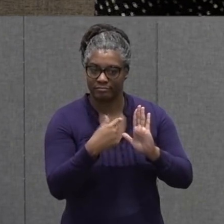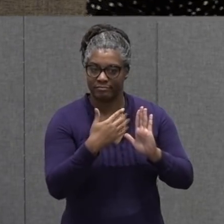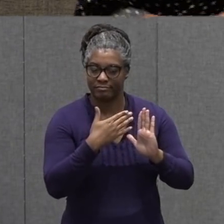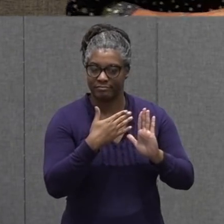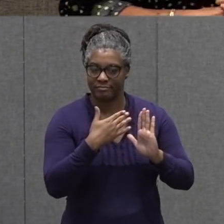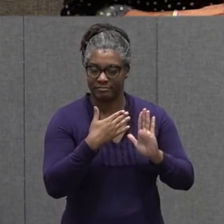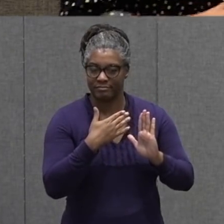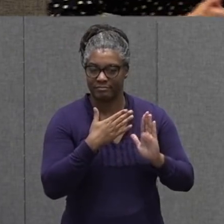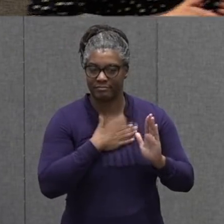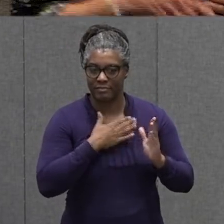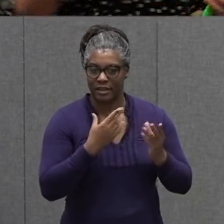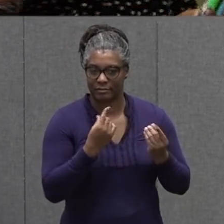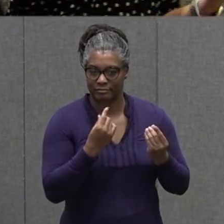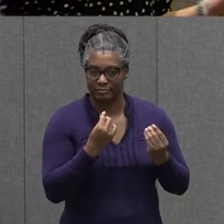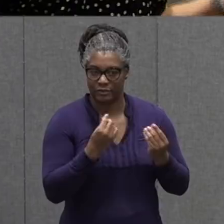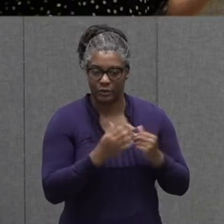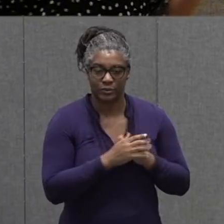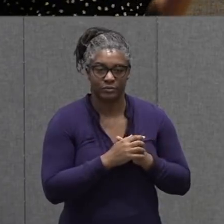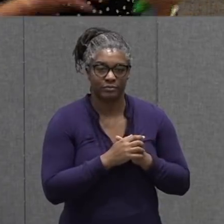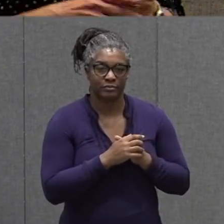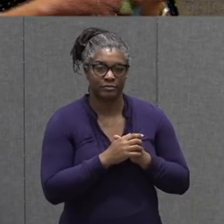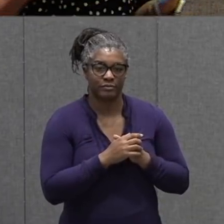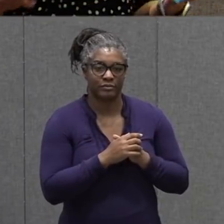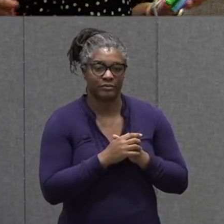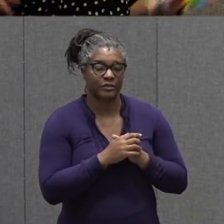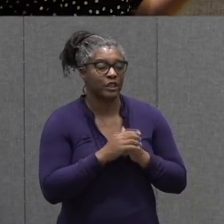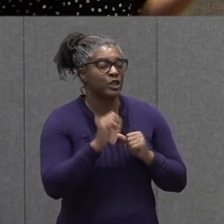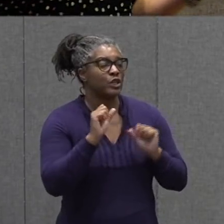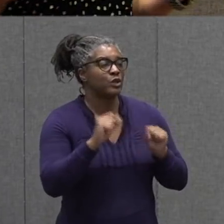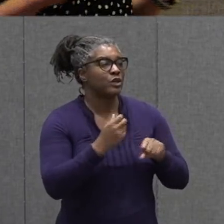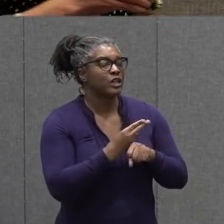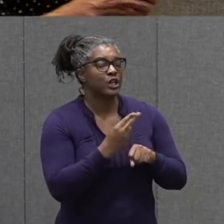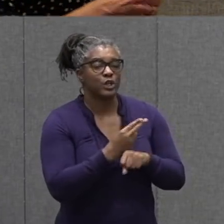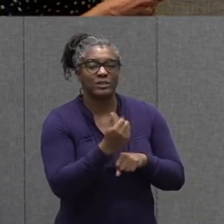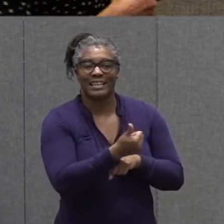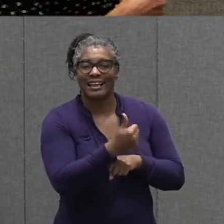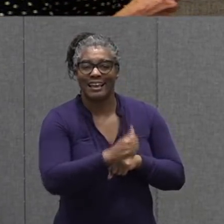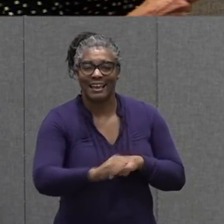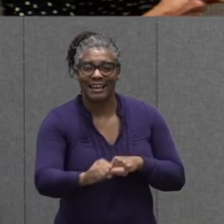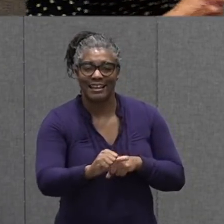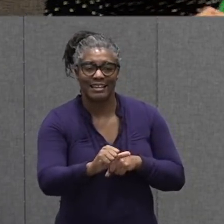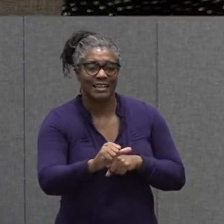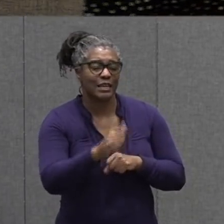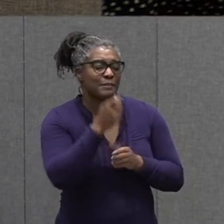So if you want to mark the text you can use any kind of a pencil, a pen, whatever it is you have.